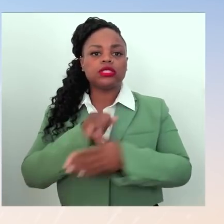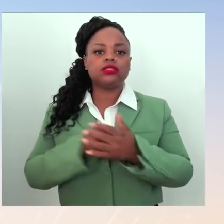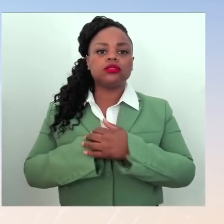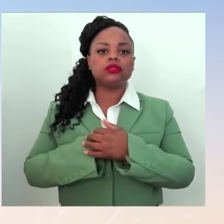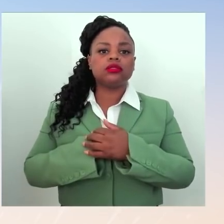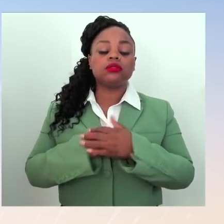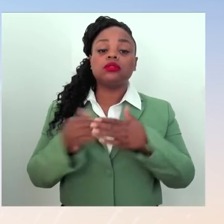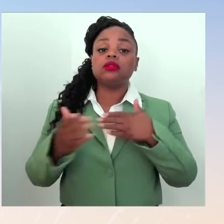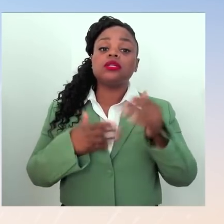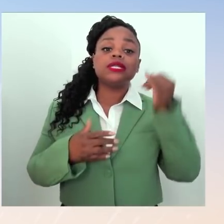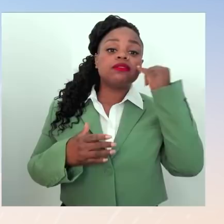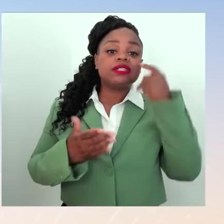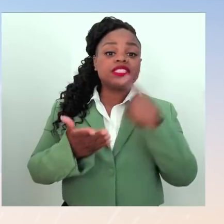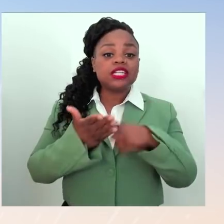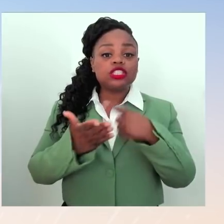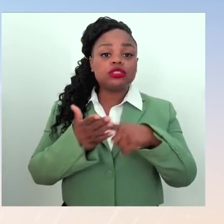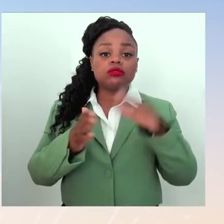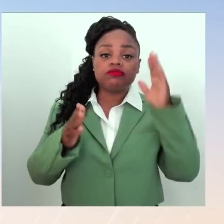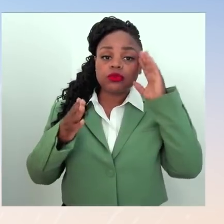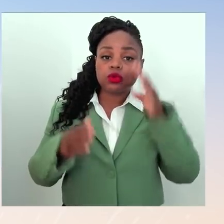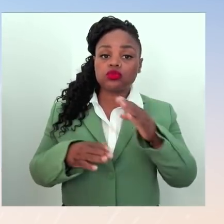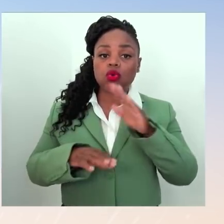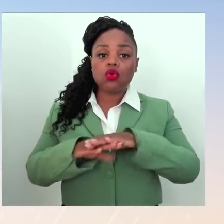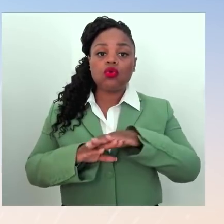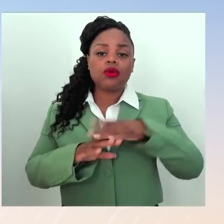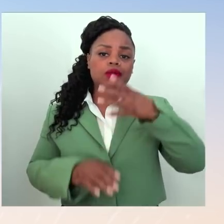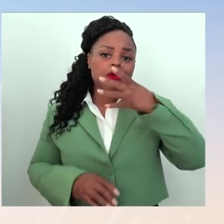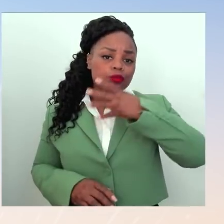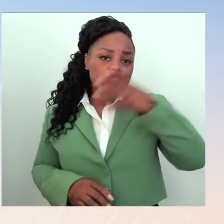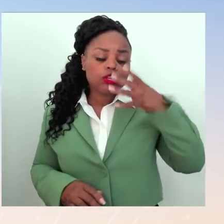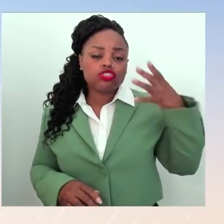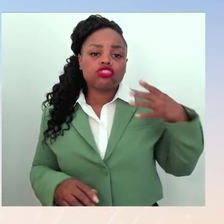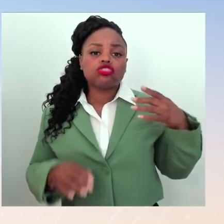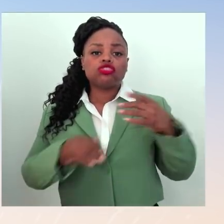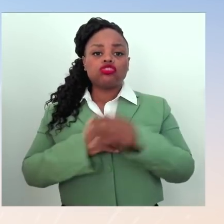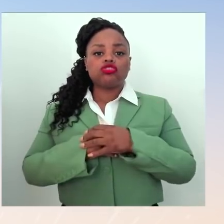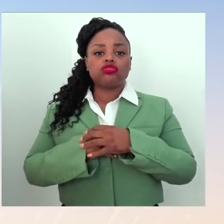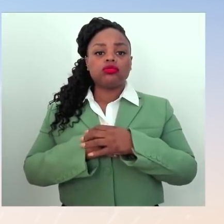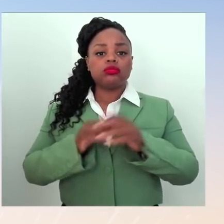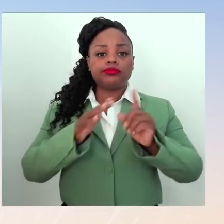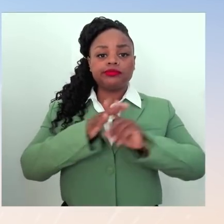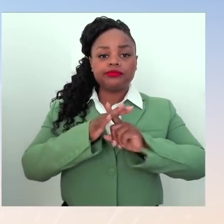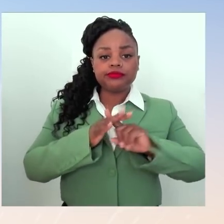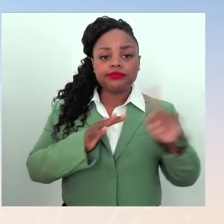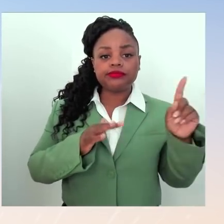have welcomed hundreds of thousands of refugees from Ukraine.